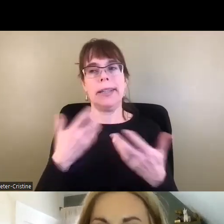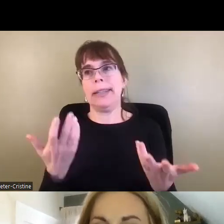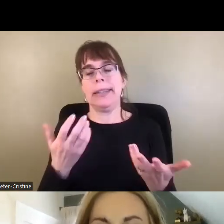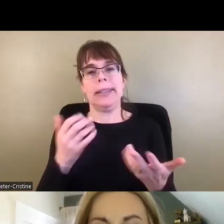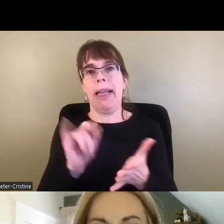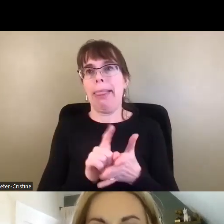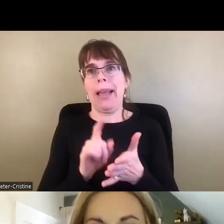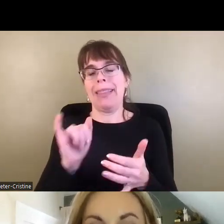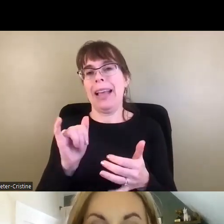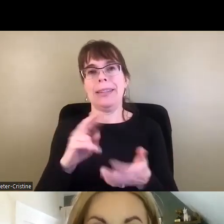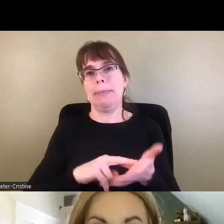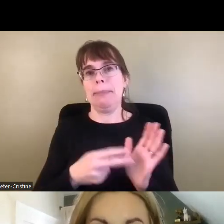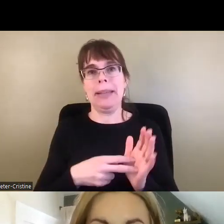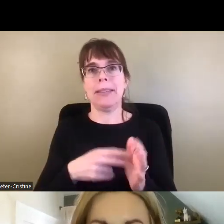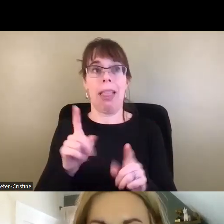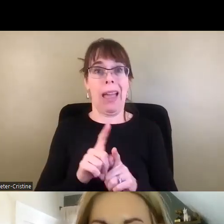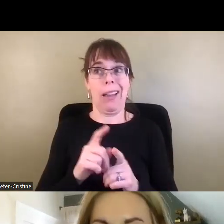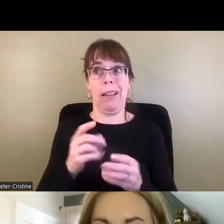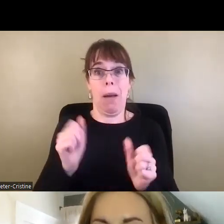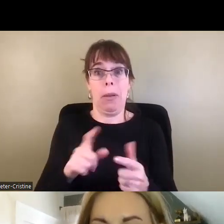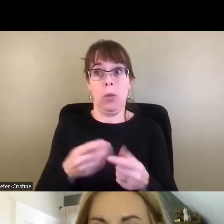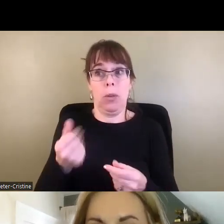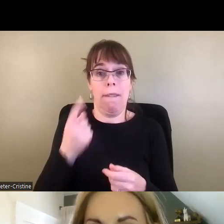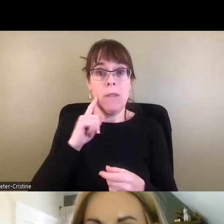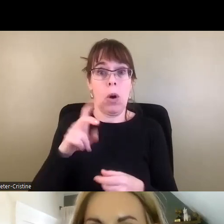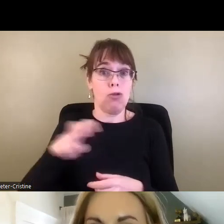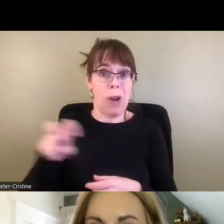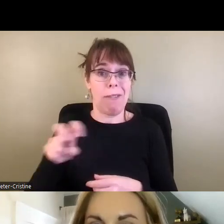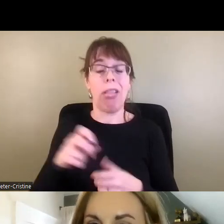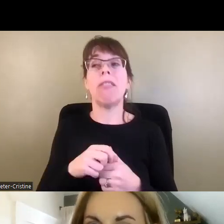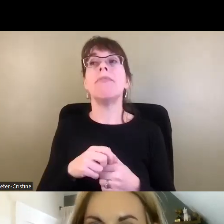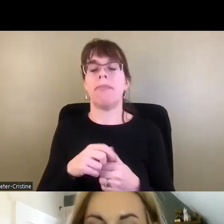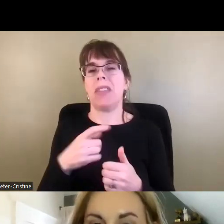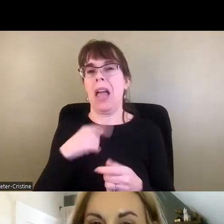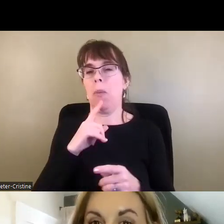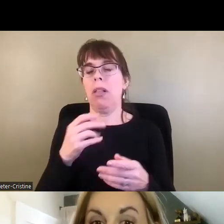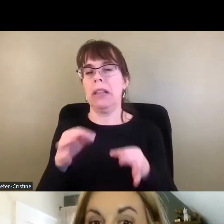rights lingo for travel support, and I'll get into that a little bit later. But Karina organizes both